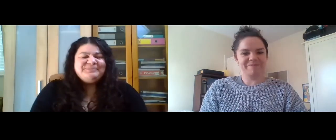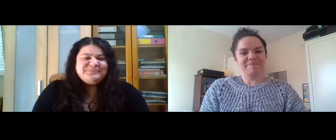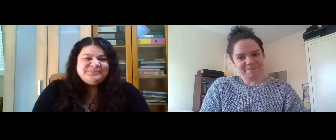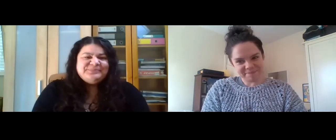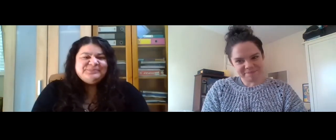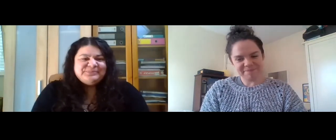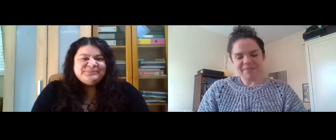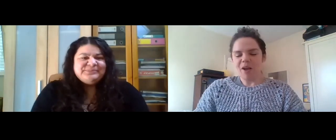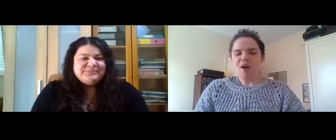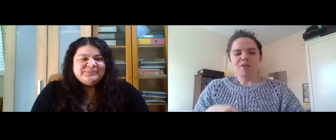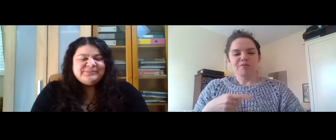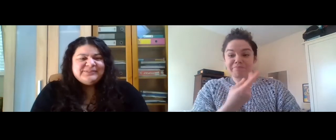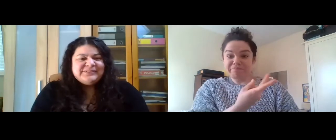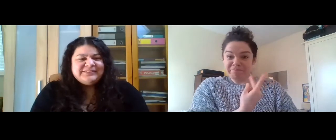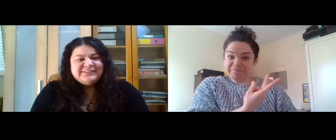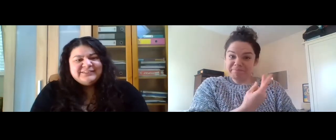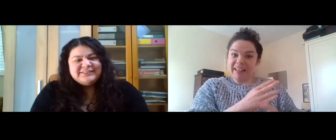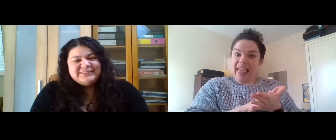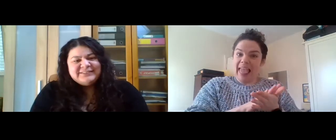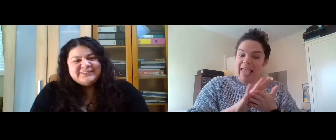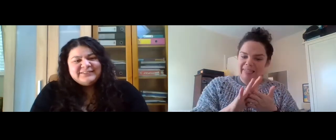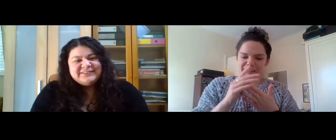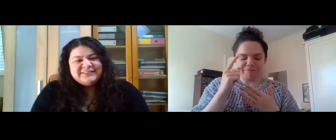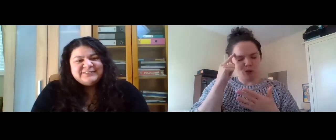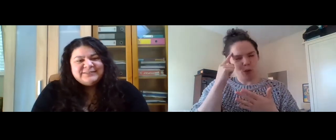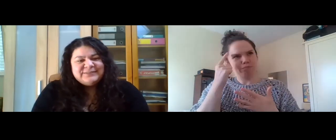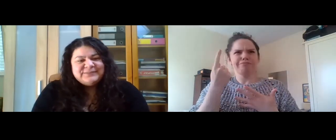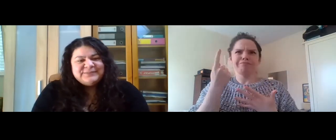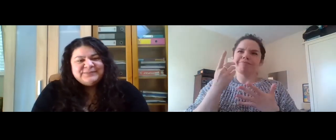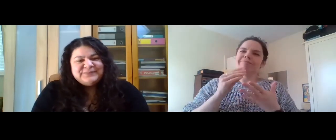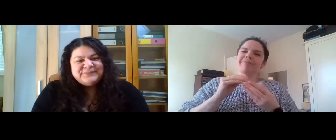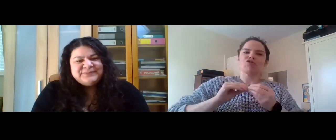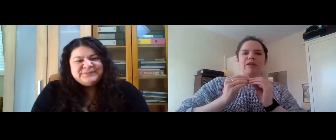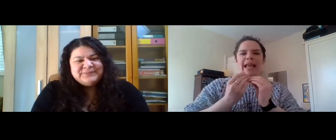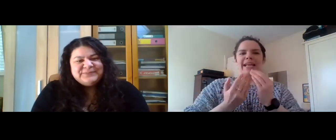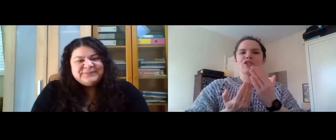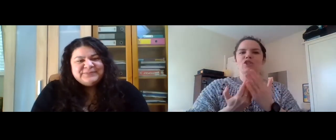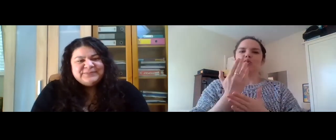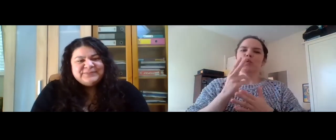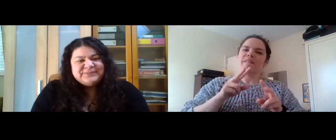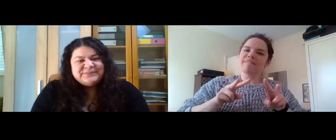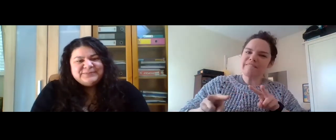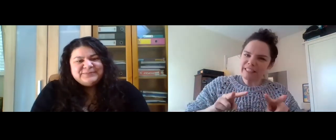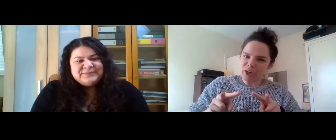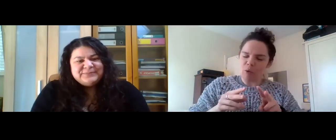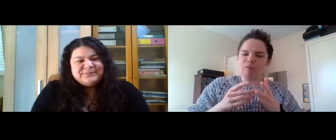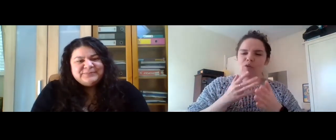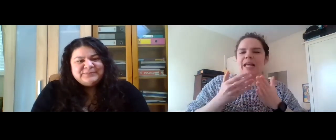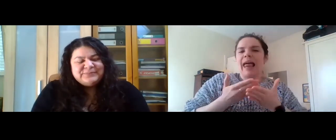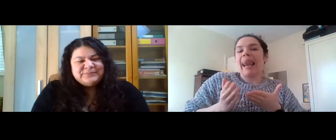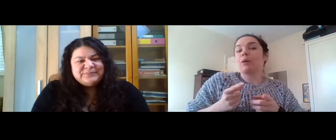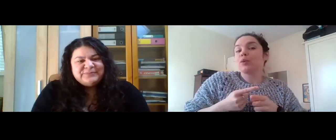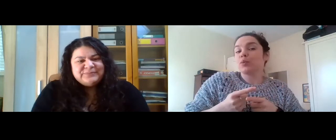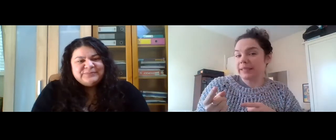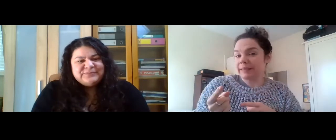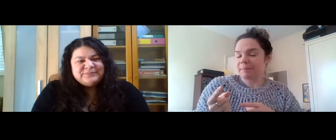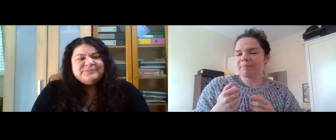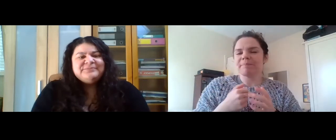Helen and I thought we would create a video for Sign Language Week!